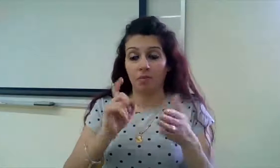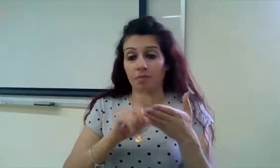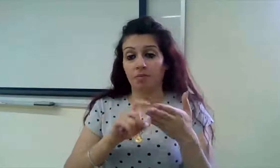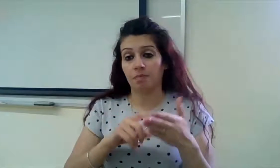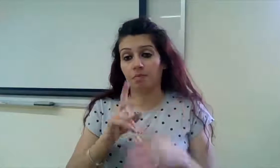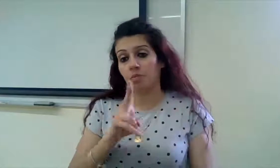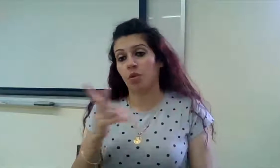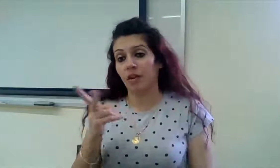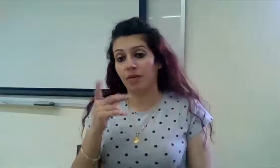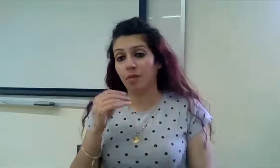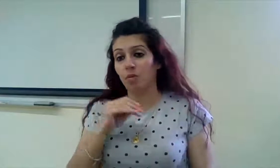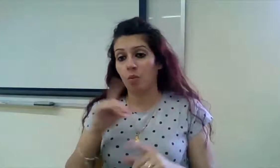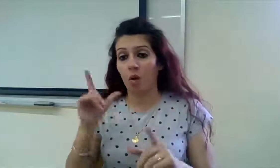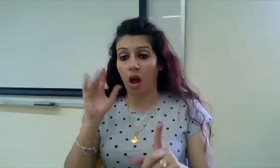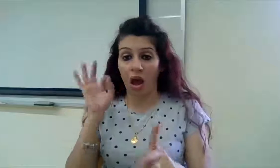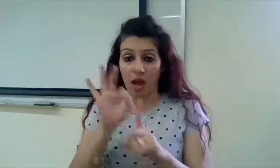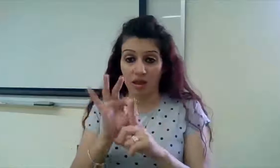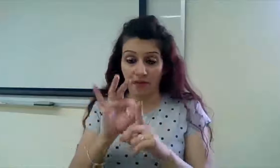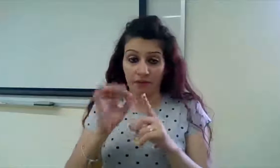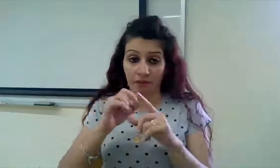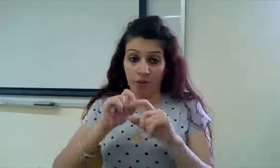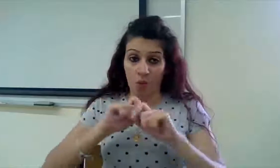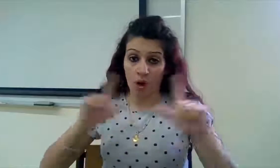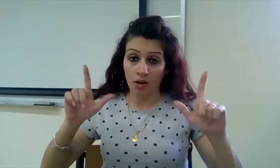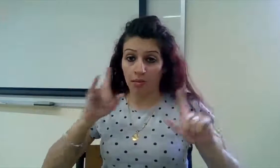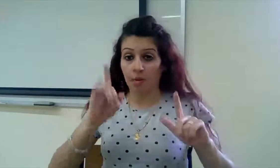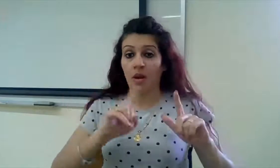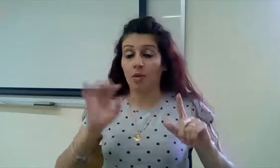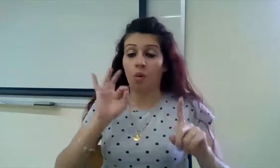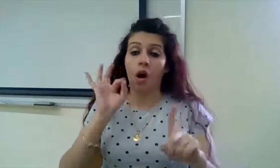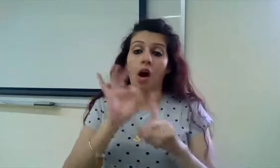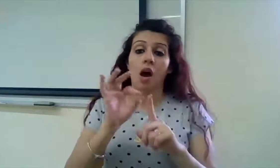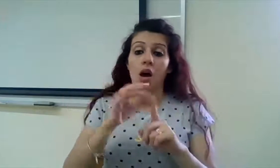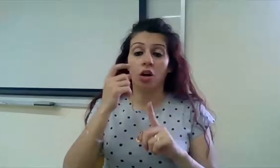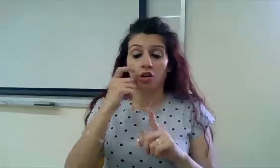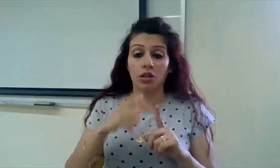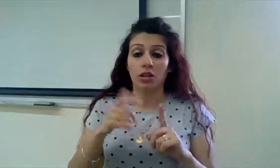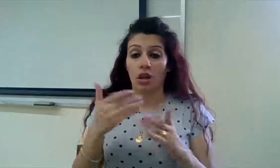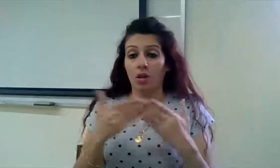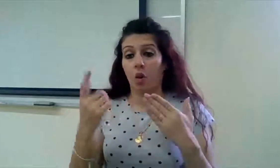resources and so that's yeah I don't want to I hope I wasn't giving the